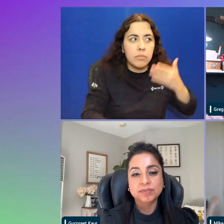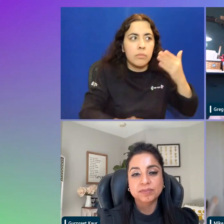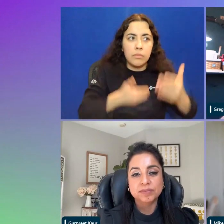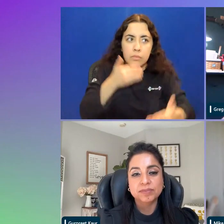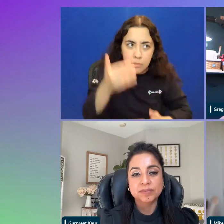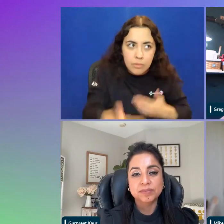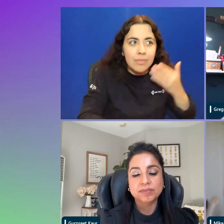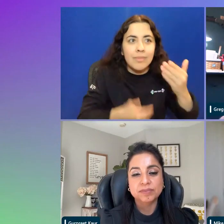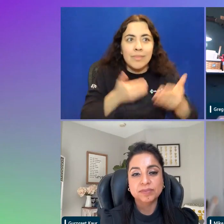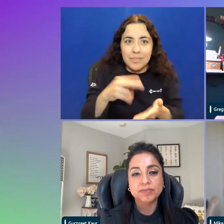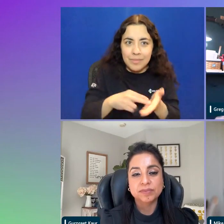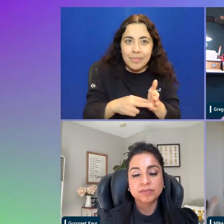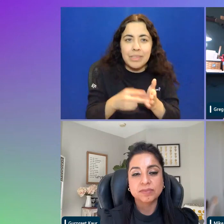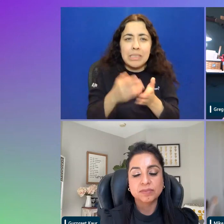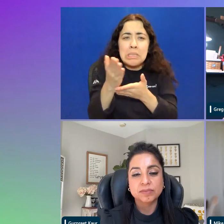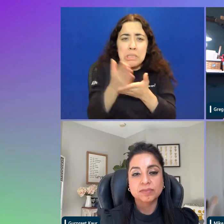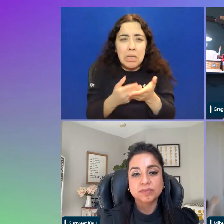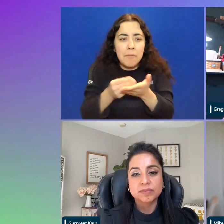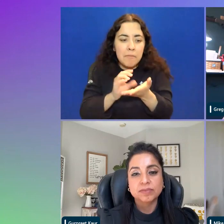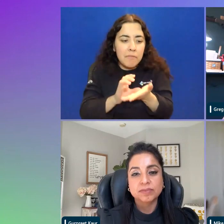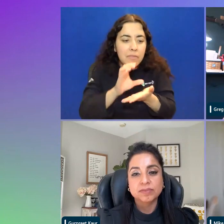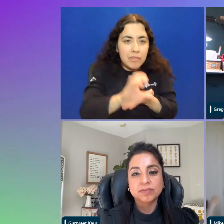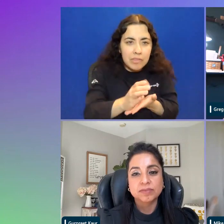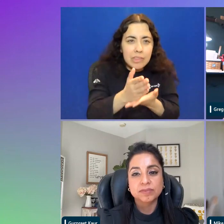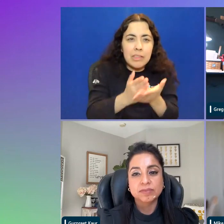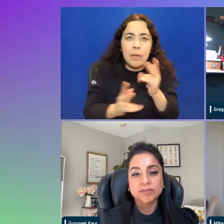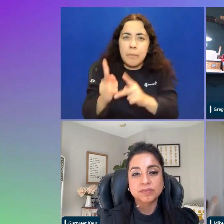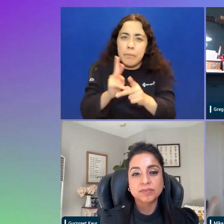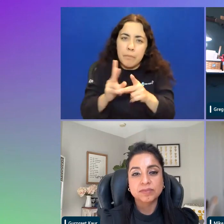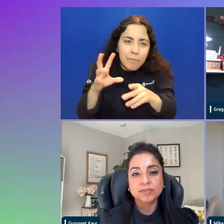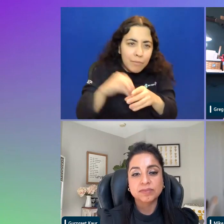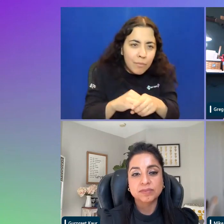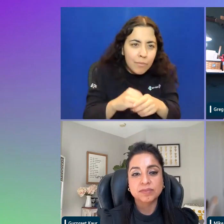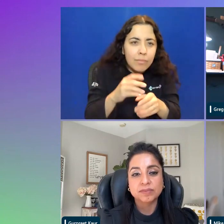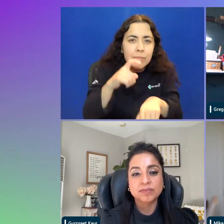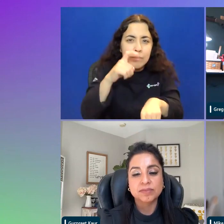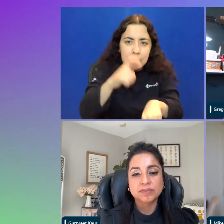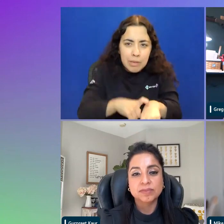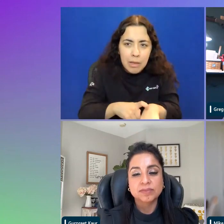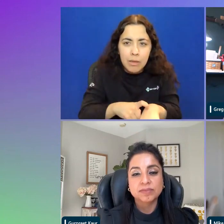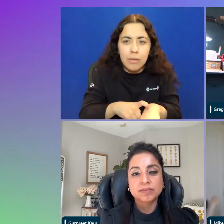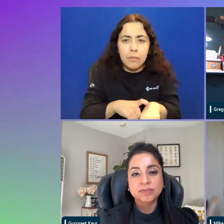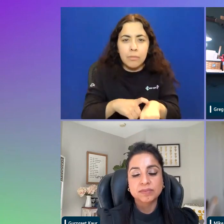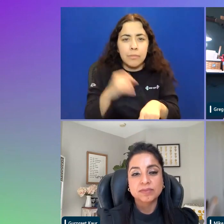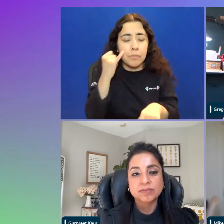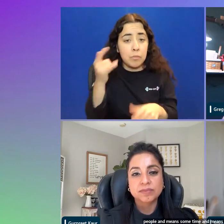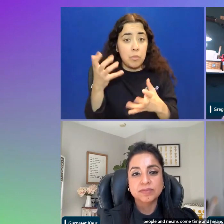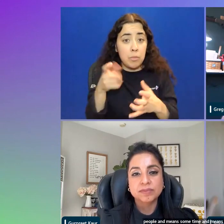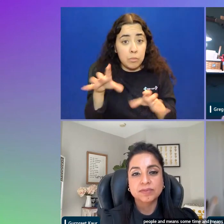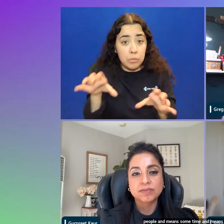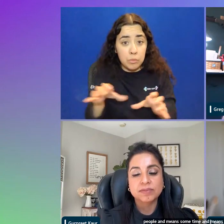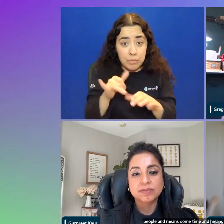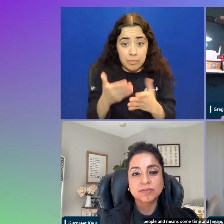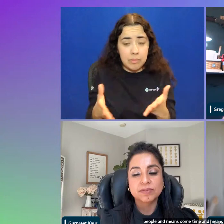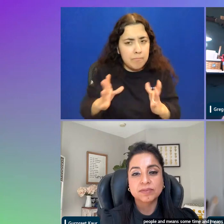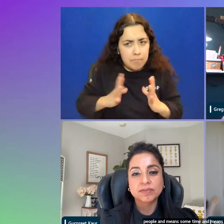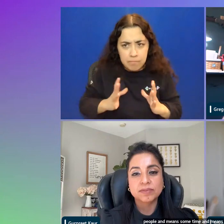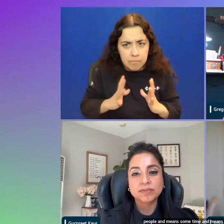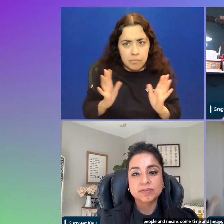means some time and means that those teams are going to do some of the things that you want them to do at that tactical level.